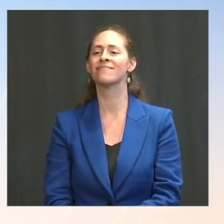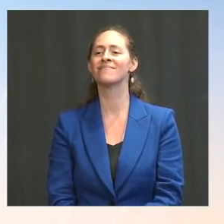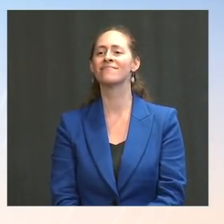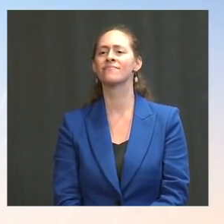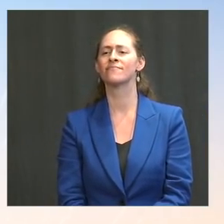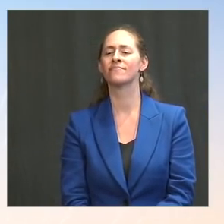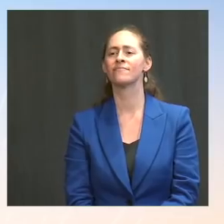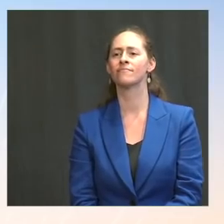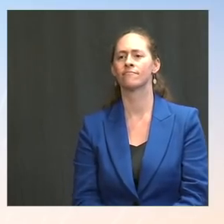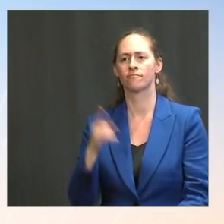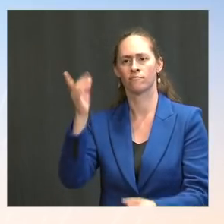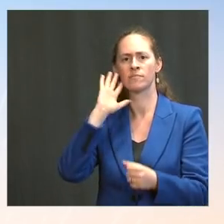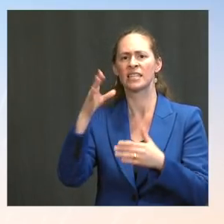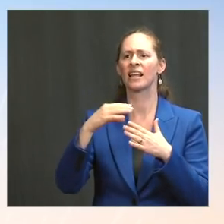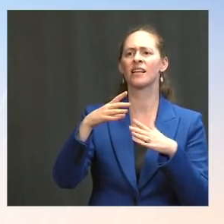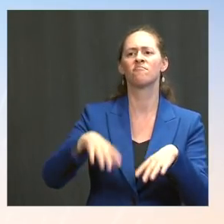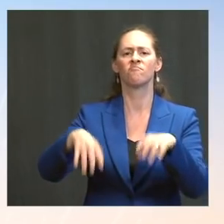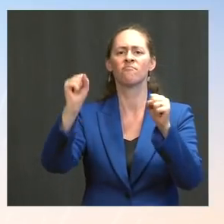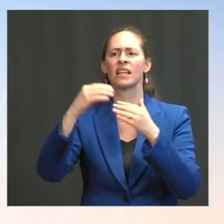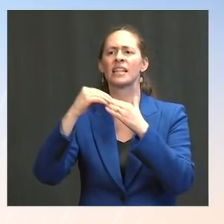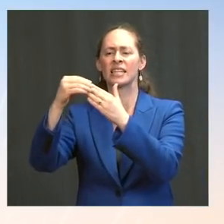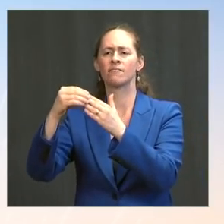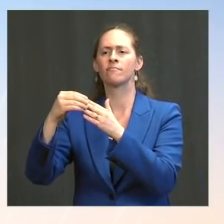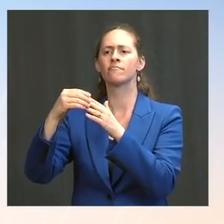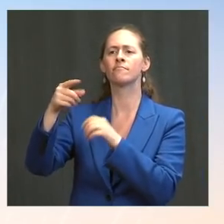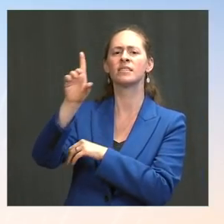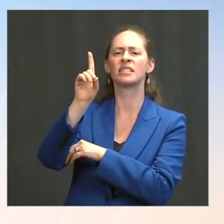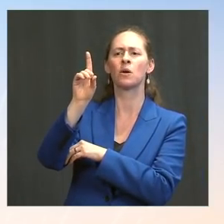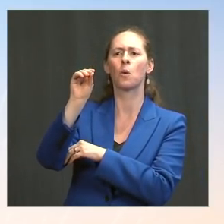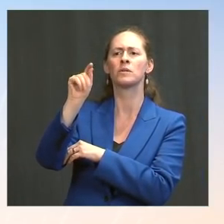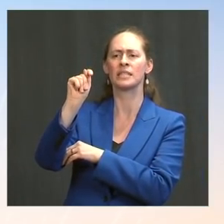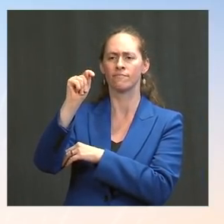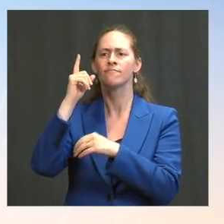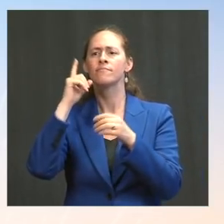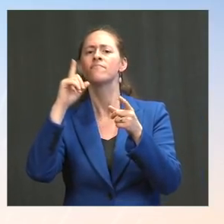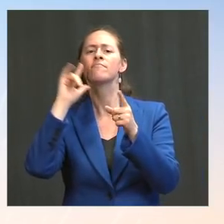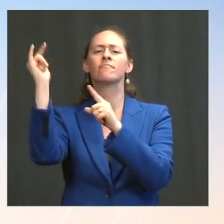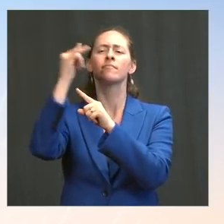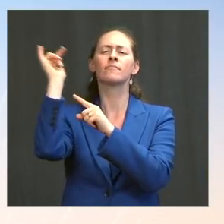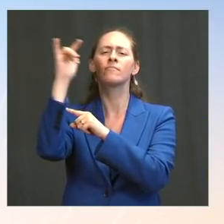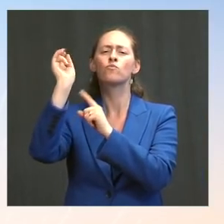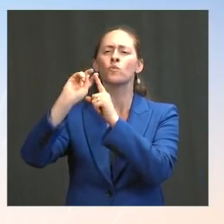to protect airline passengers and to promote fair and competition -- fair competition in the airline industry.